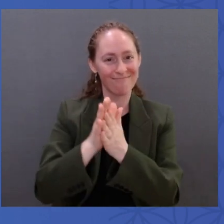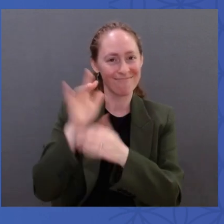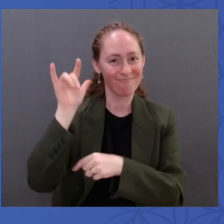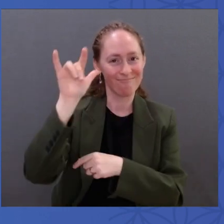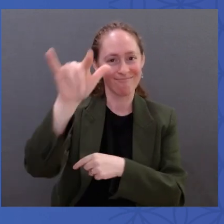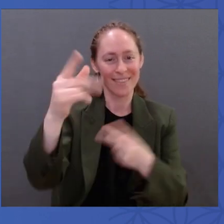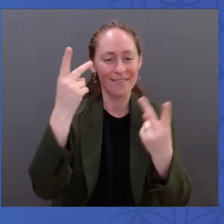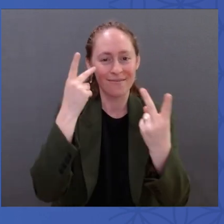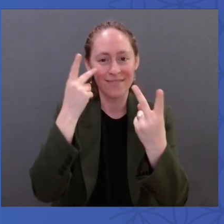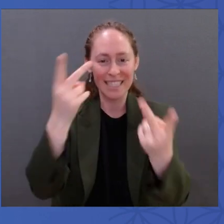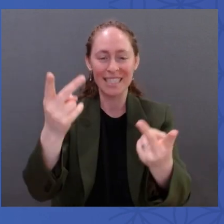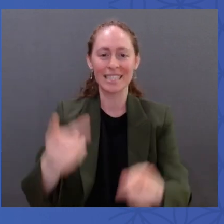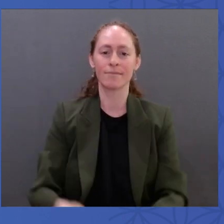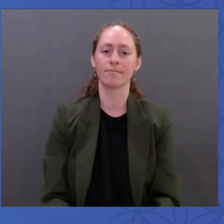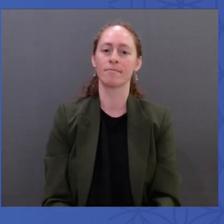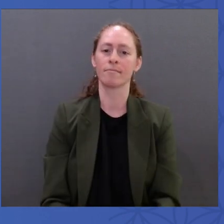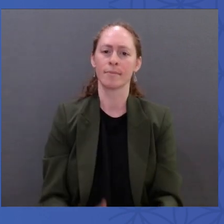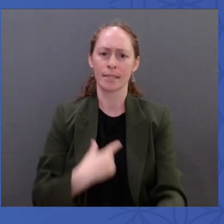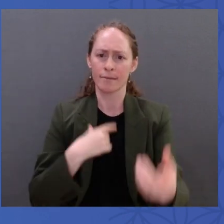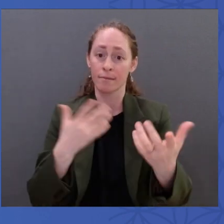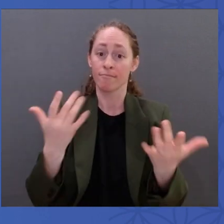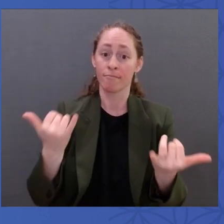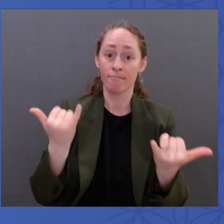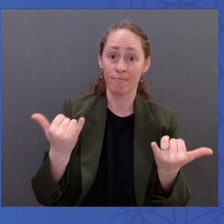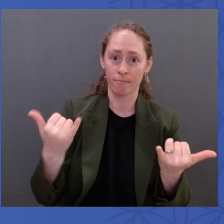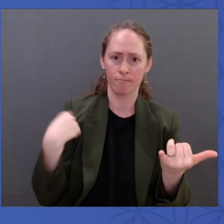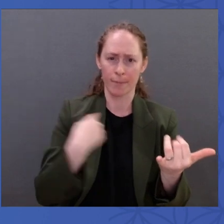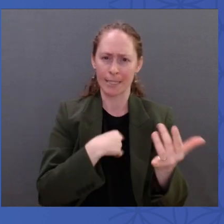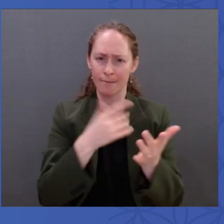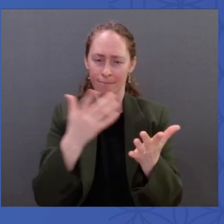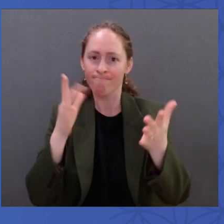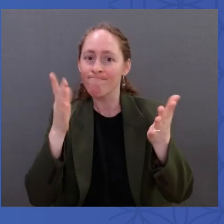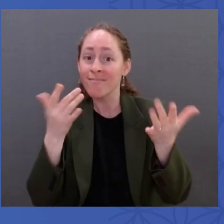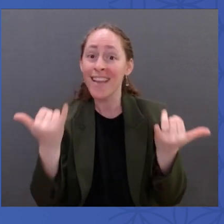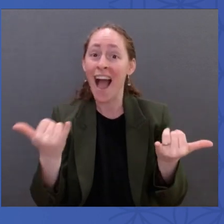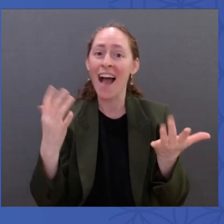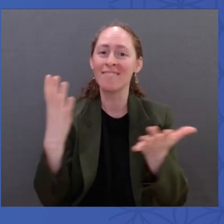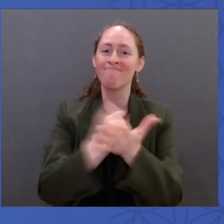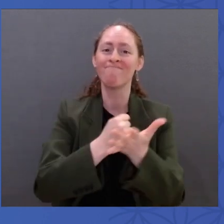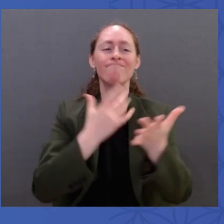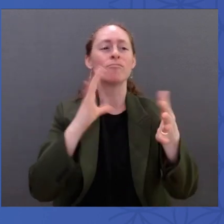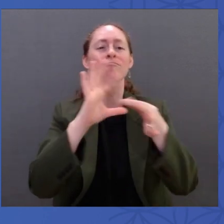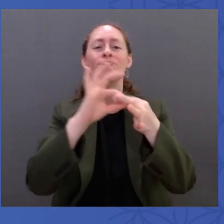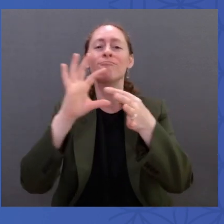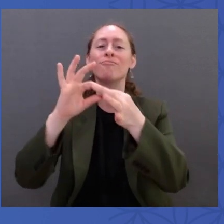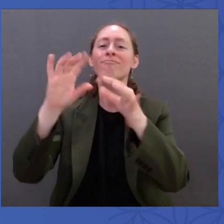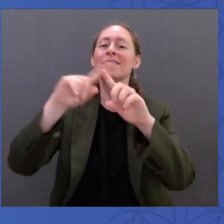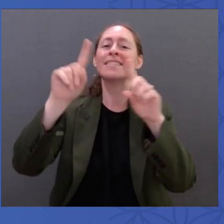after a long period of disruption. New Zealand warmly welcomes the Indo-Pacific economic framework